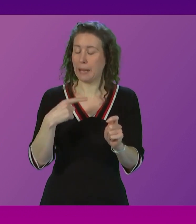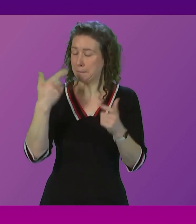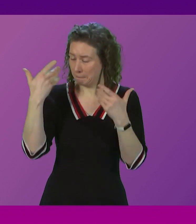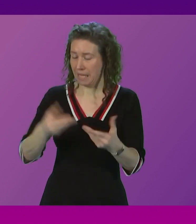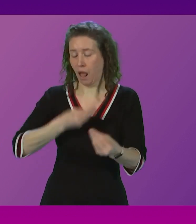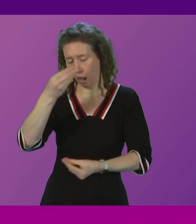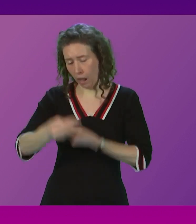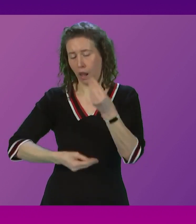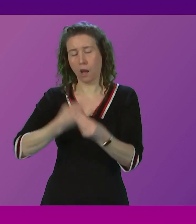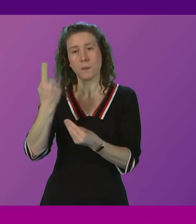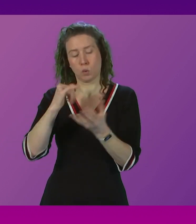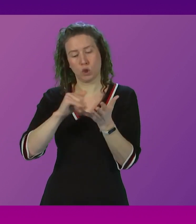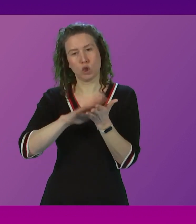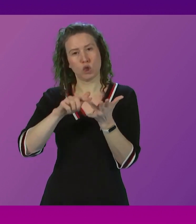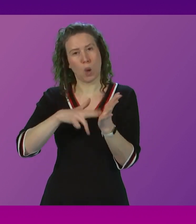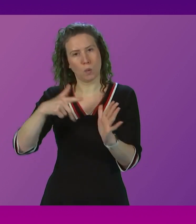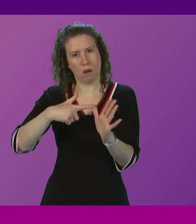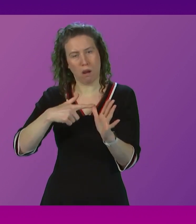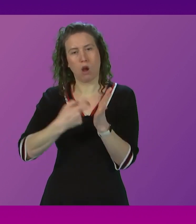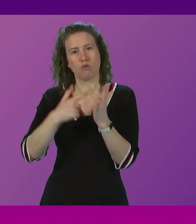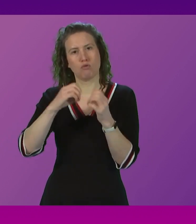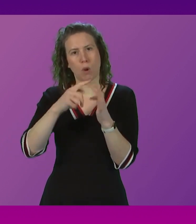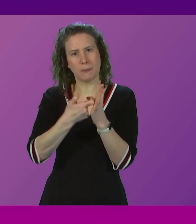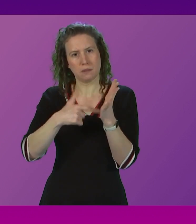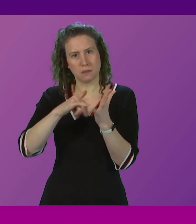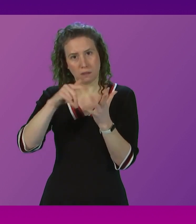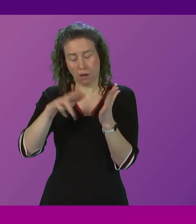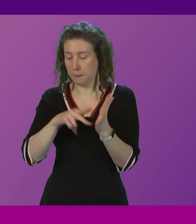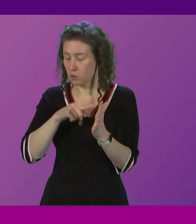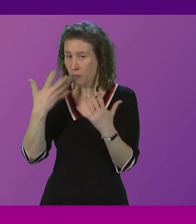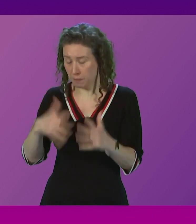length by Shona Robison. Having carefully considered the amendments, we found that